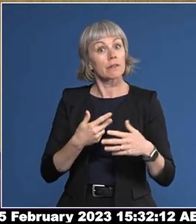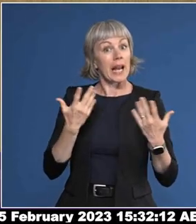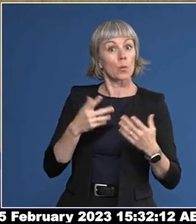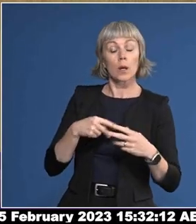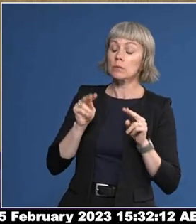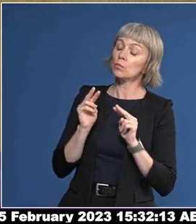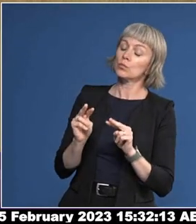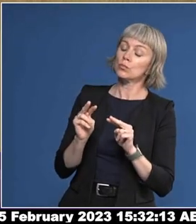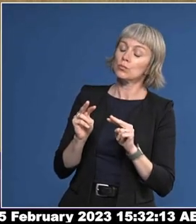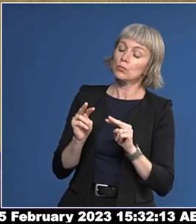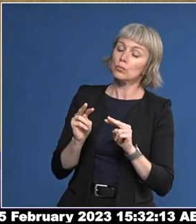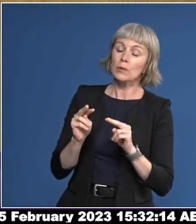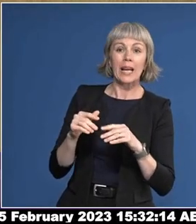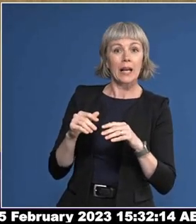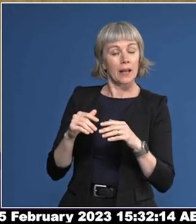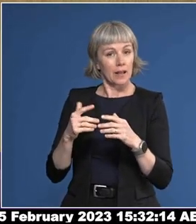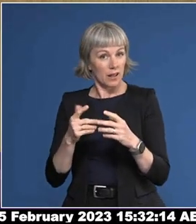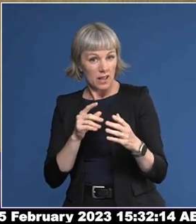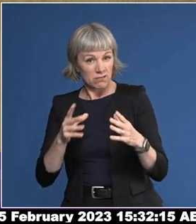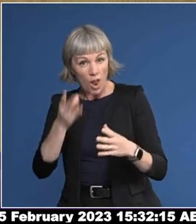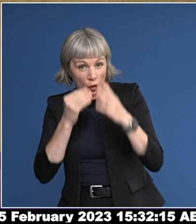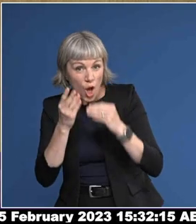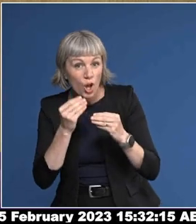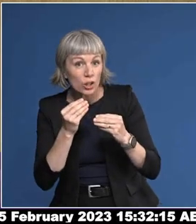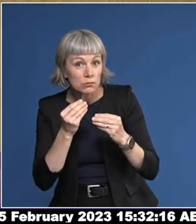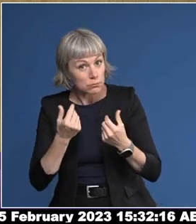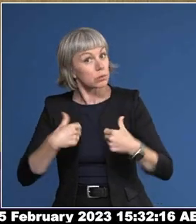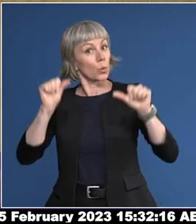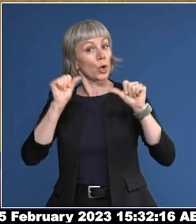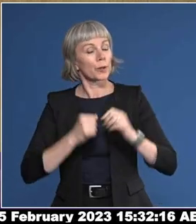Yes. So all of our training and education has competency-based assessments at